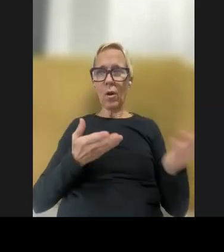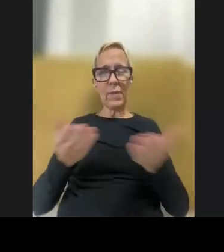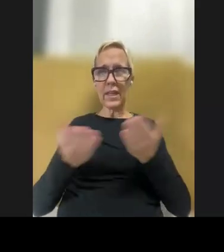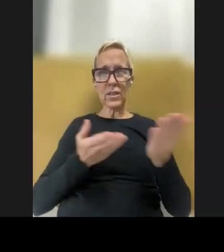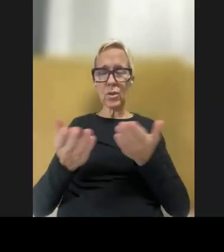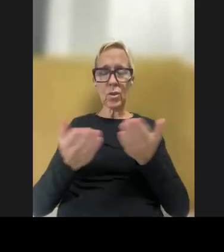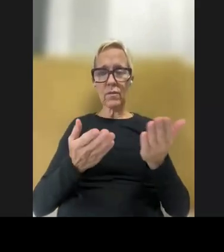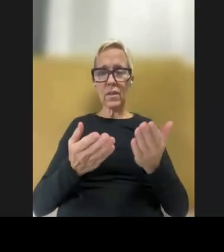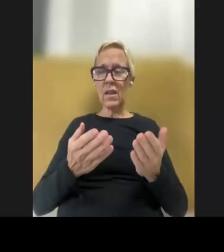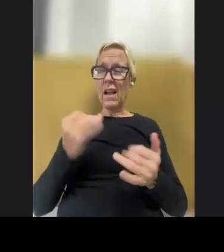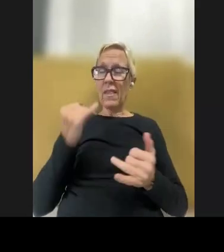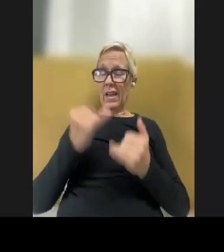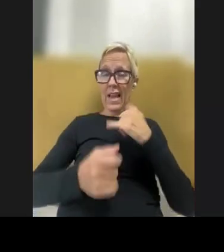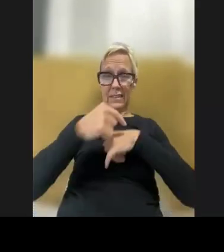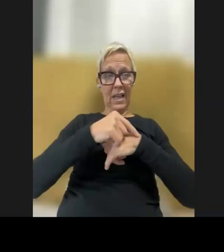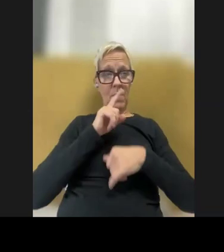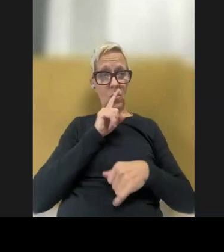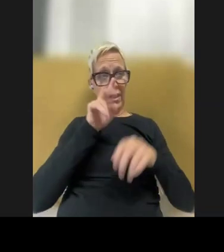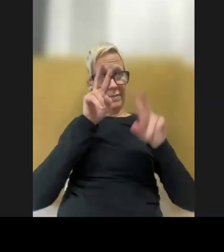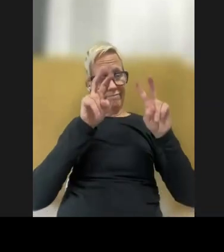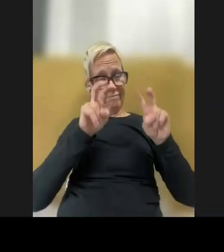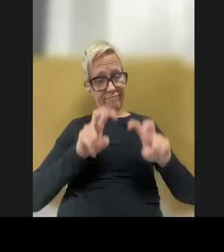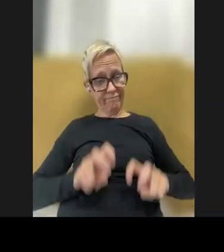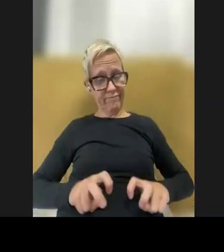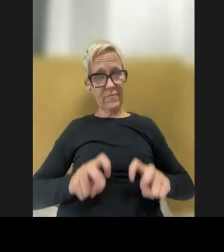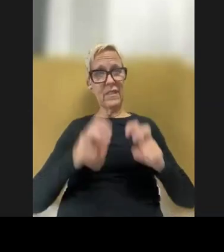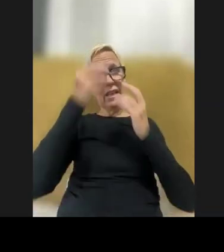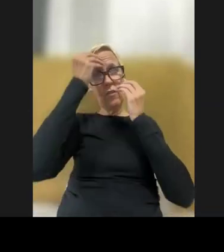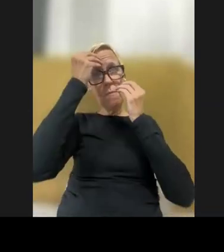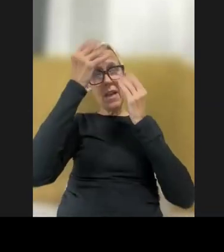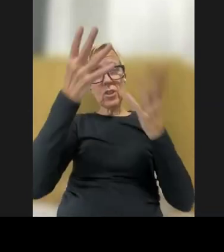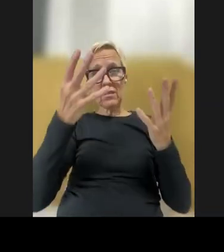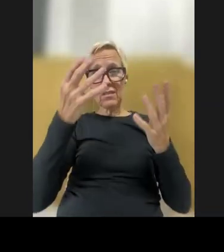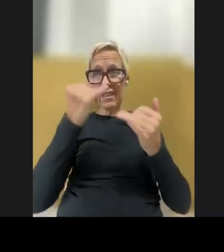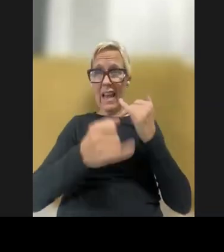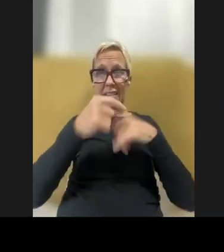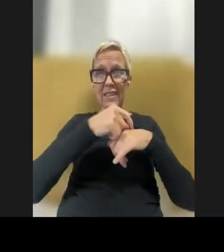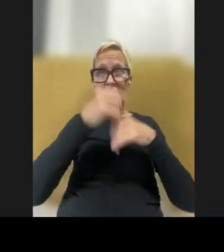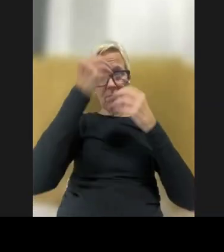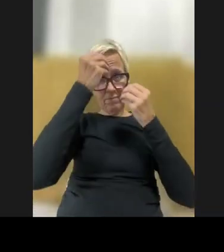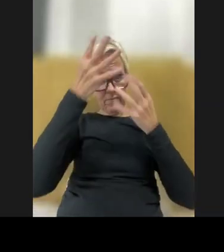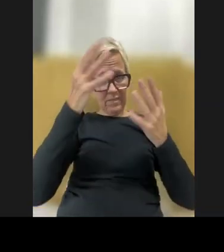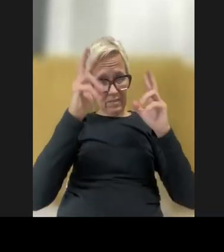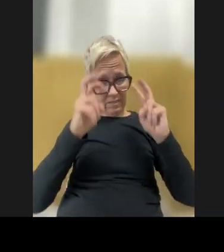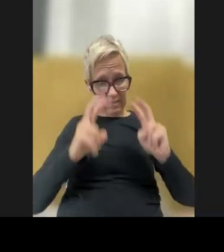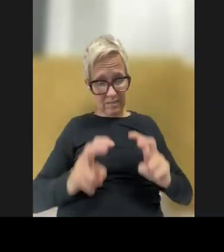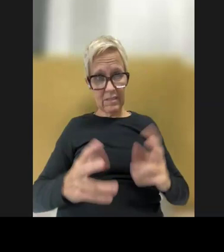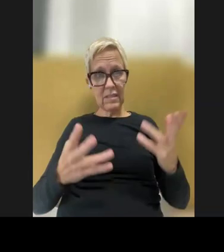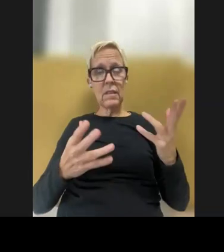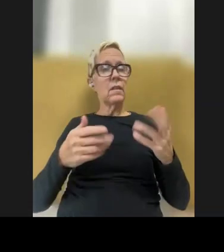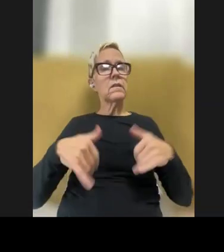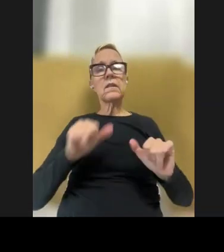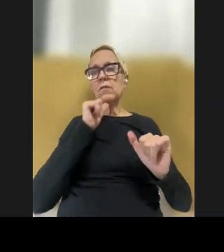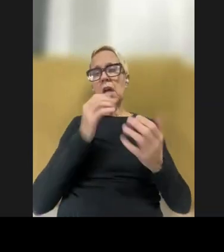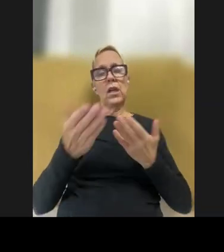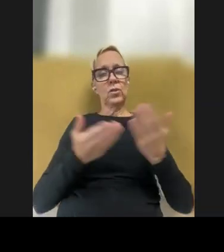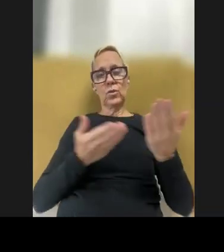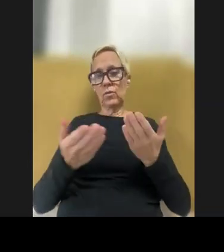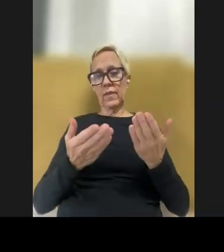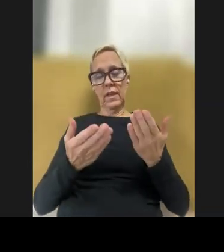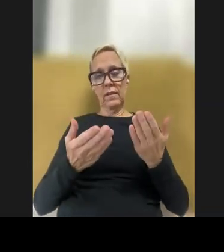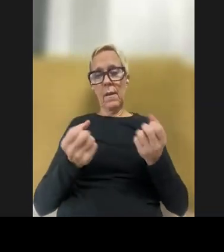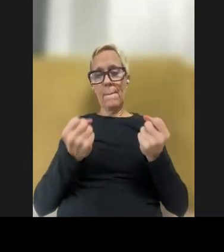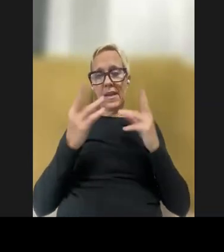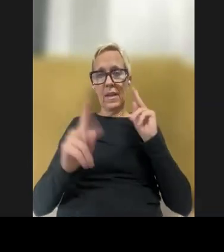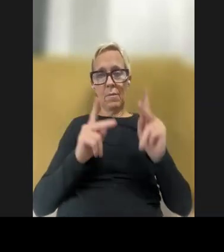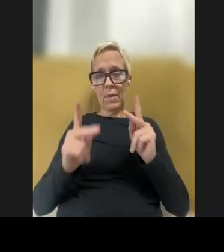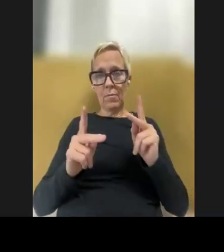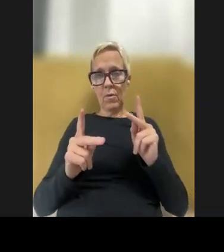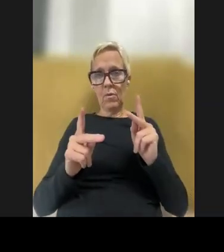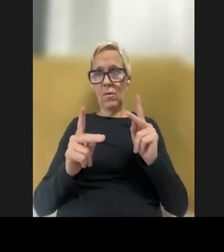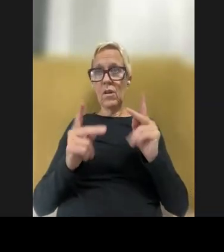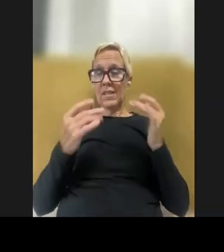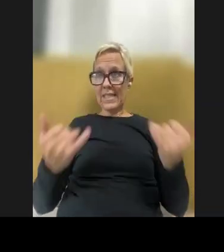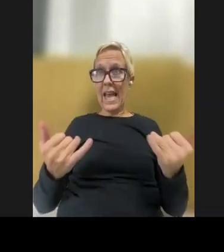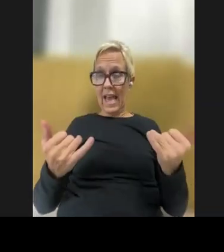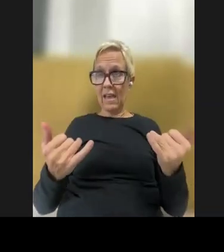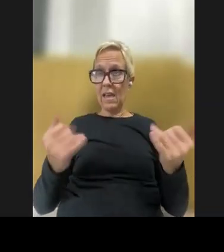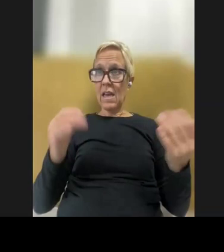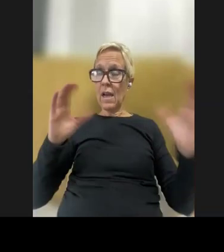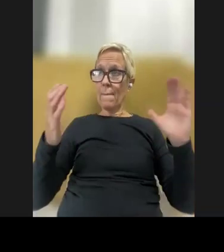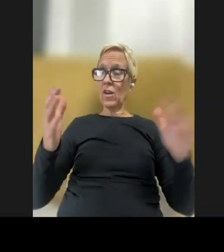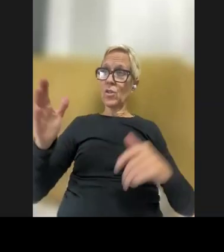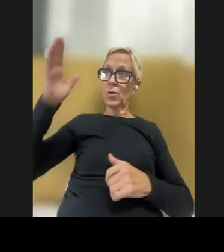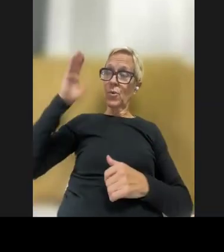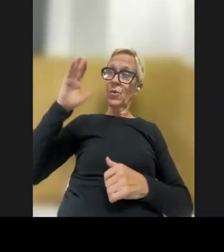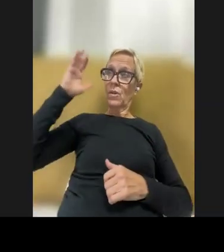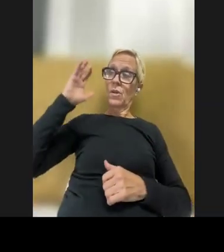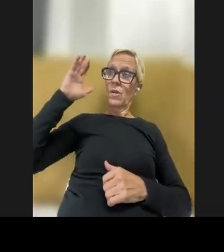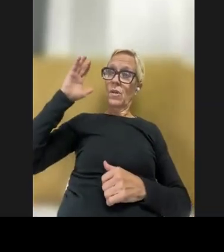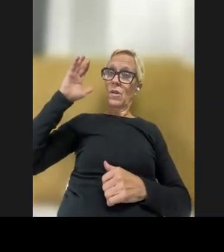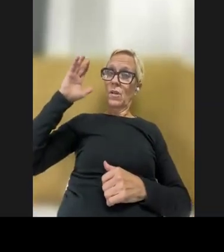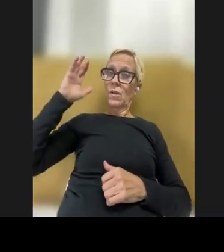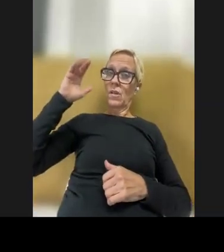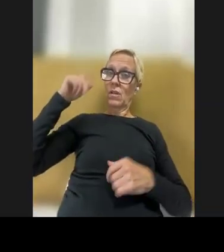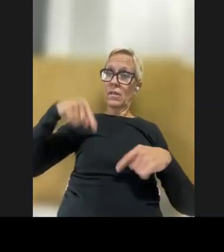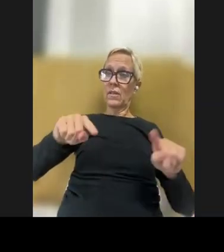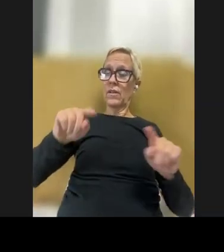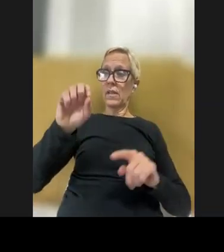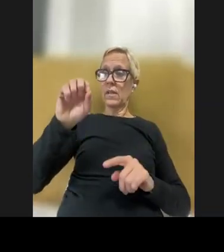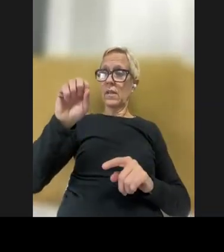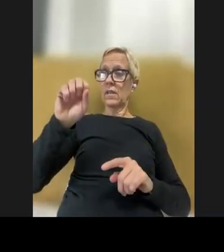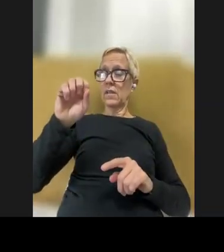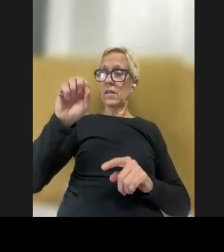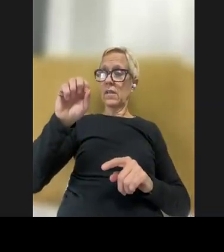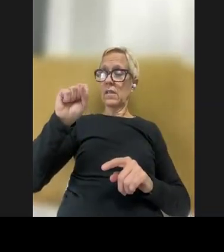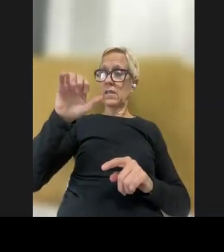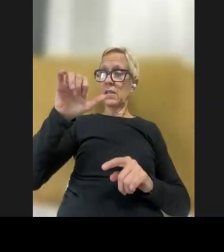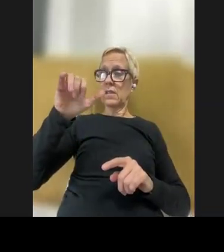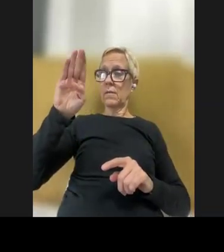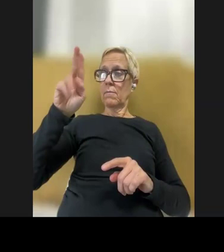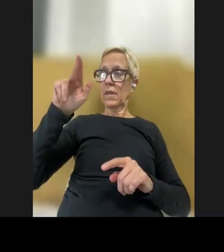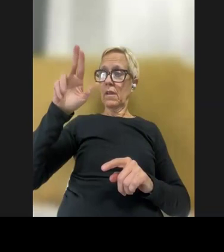I don't think the number of people served.